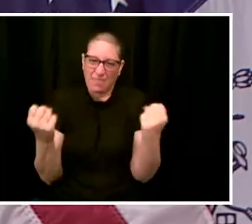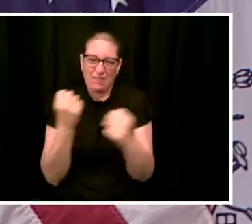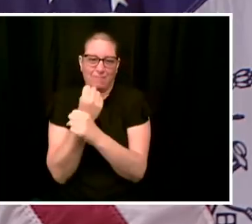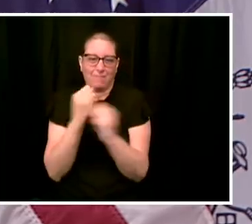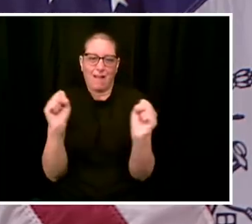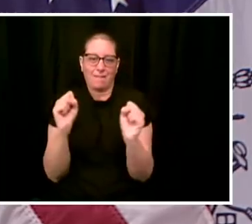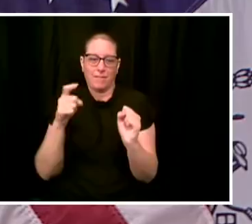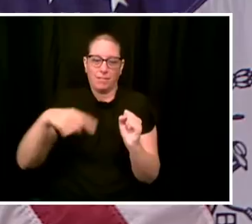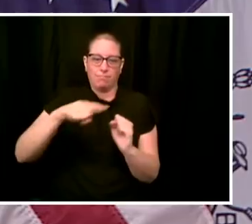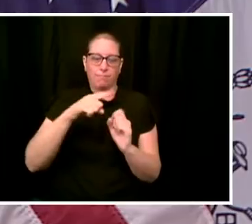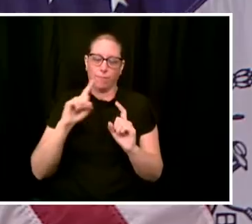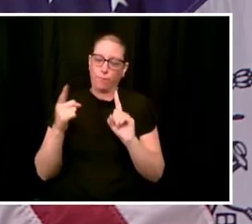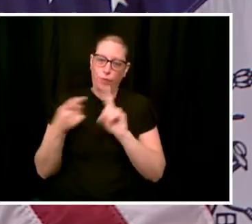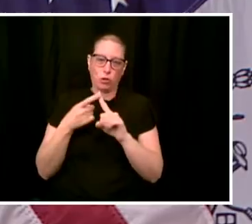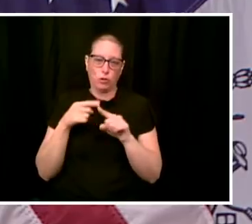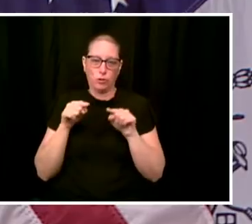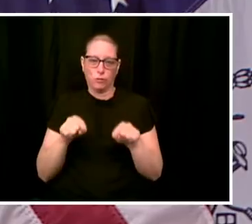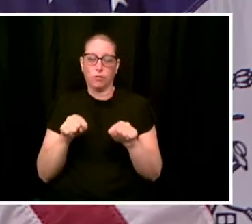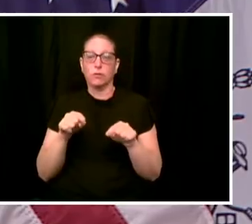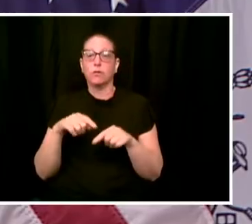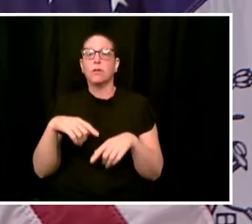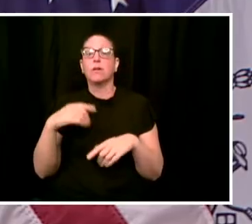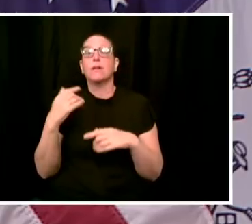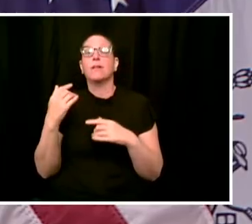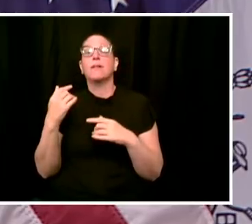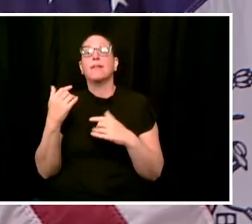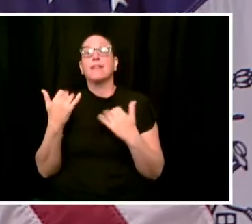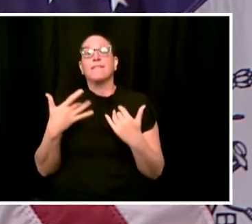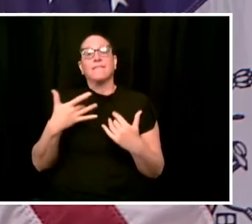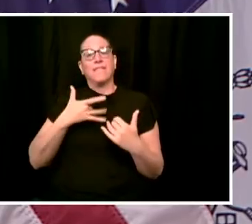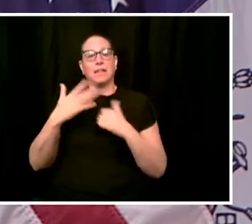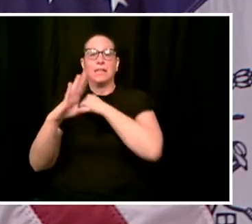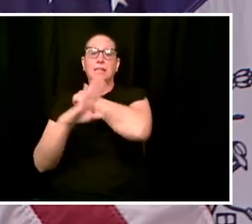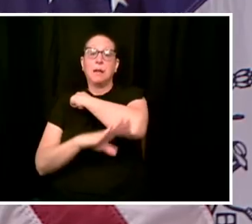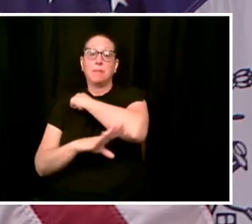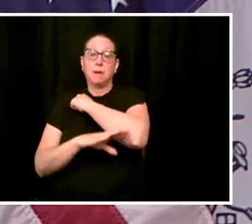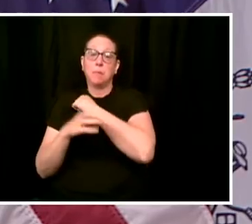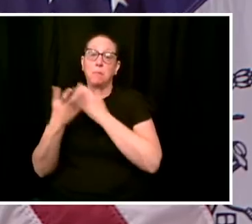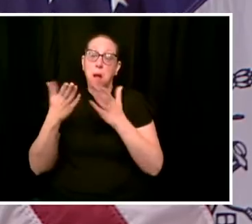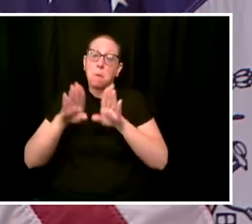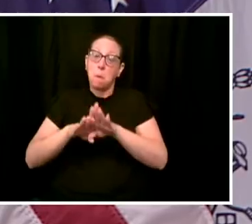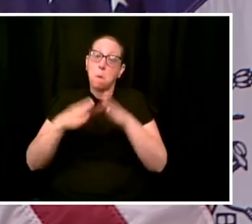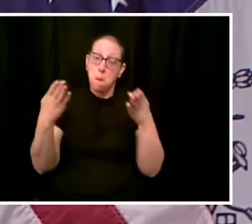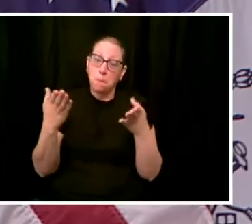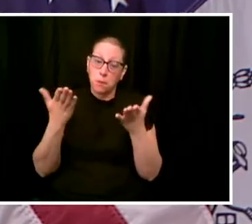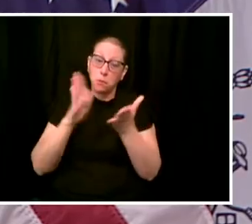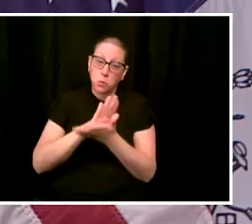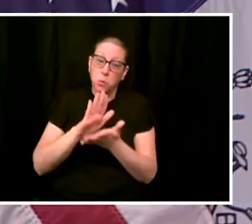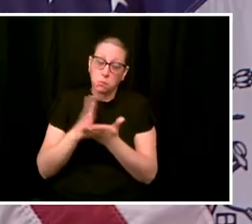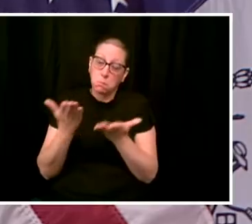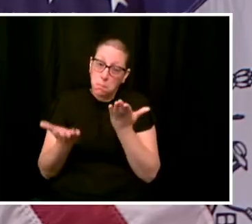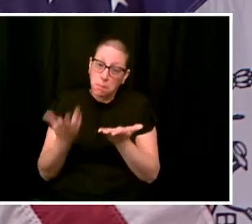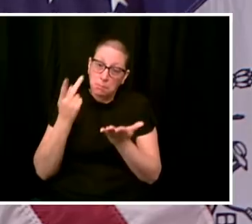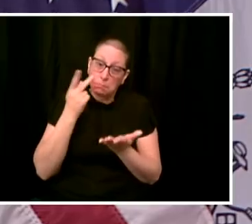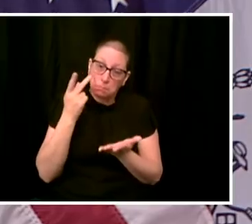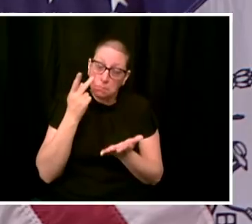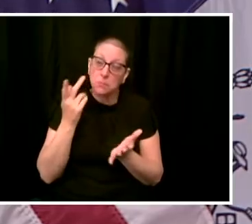QUESTION IN ANY EORPENING. AS OF THIS MOMENT, WCE AN REOPEN SCHOOLS